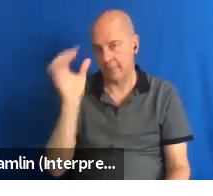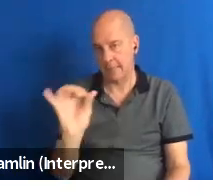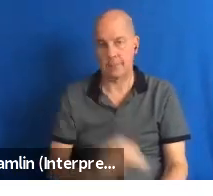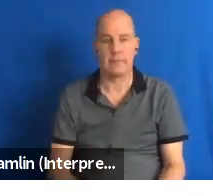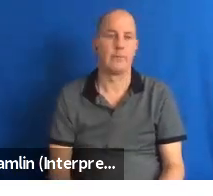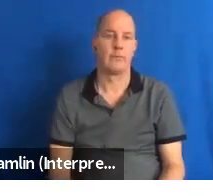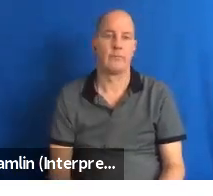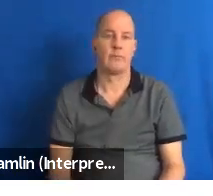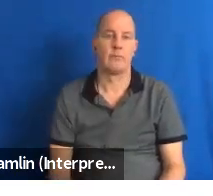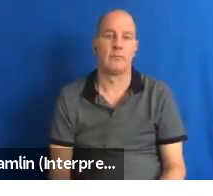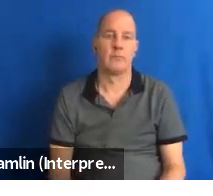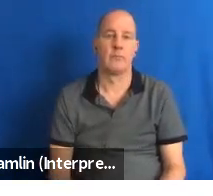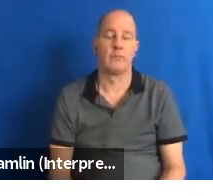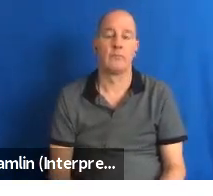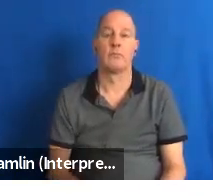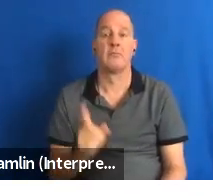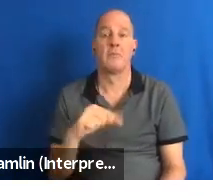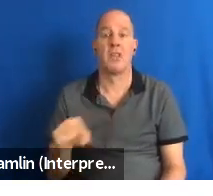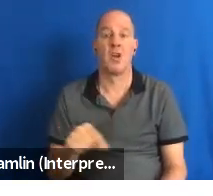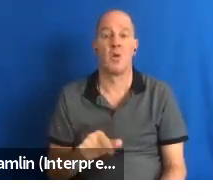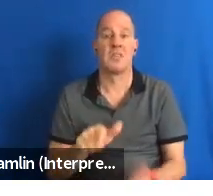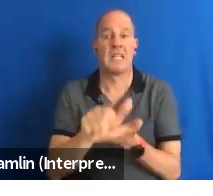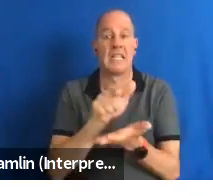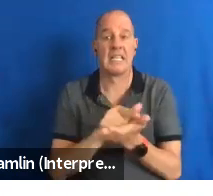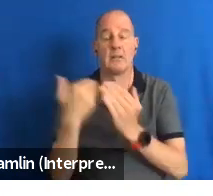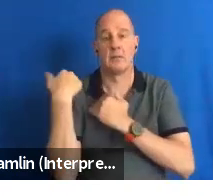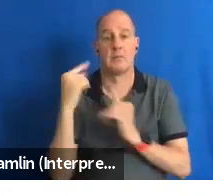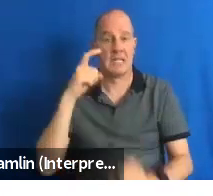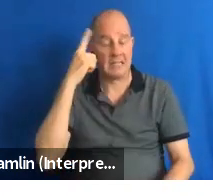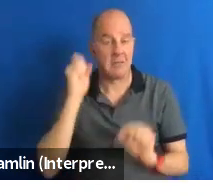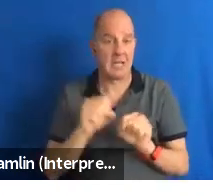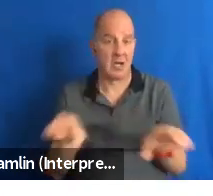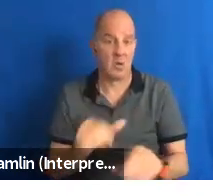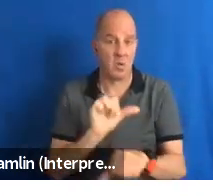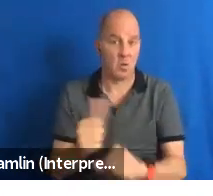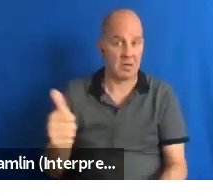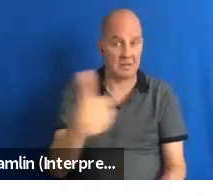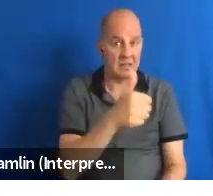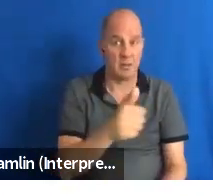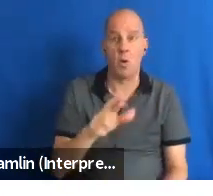legally responsible governments can conduct the work themselves or they can enter into formal